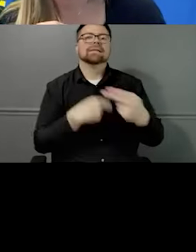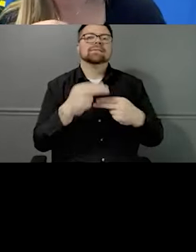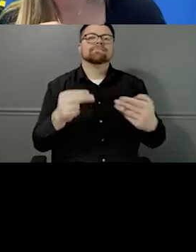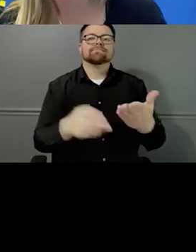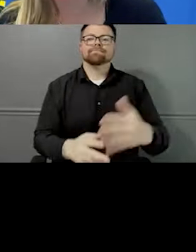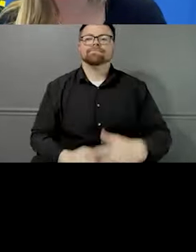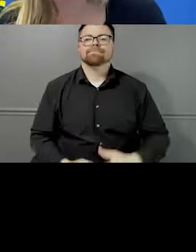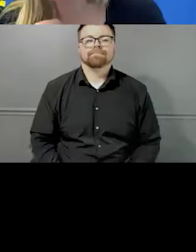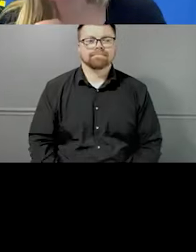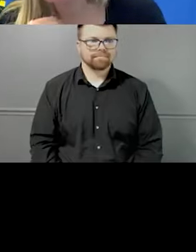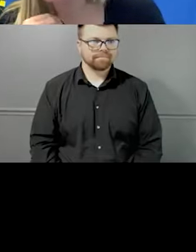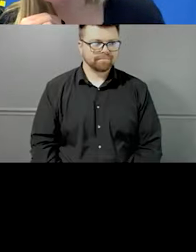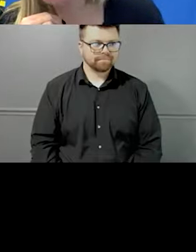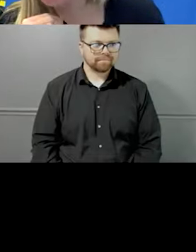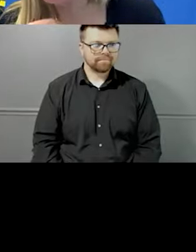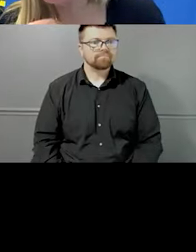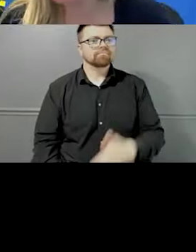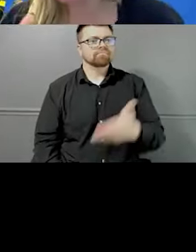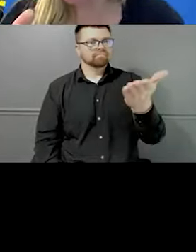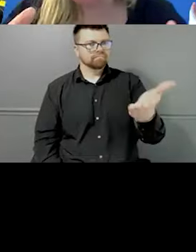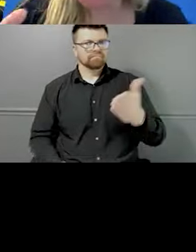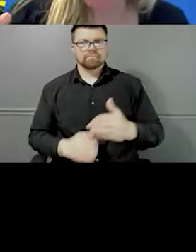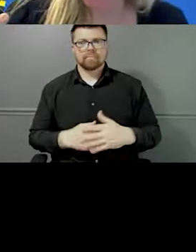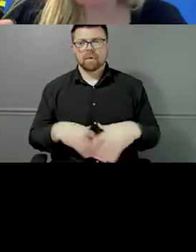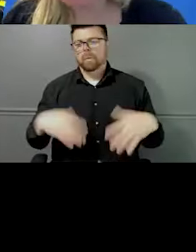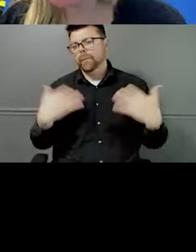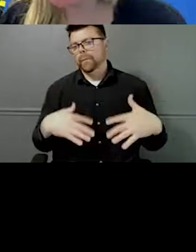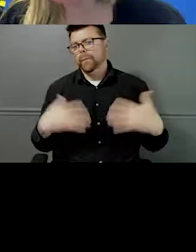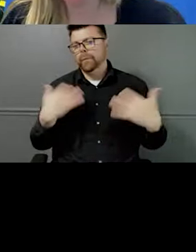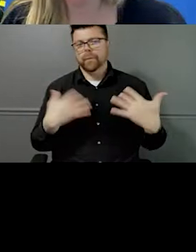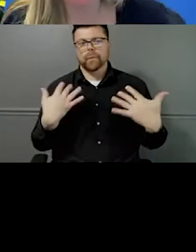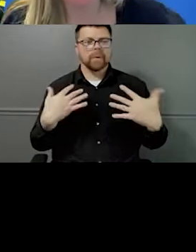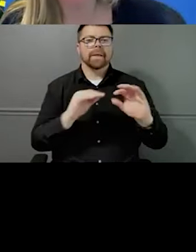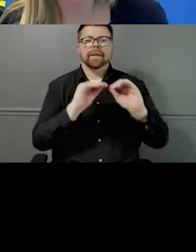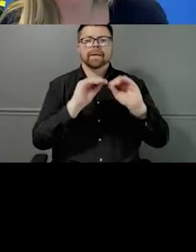Here are the whopping clarifications NSF